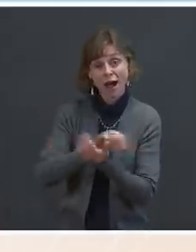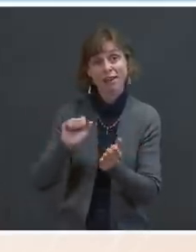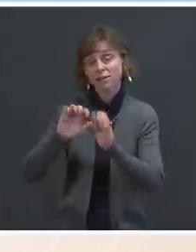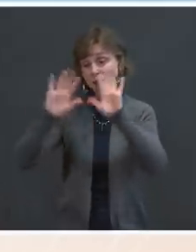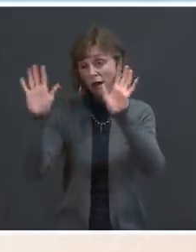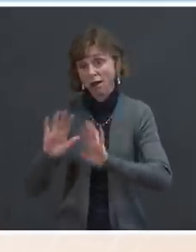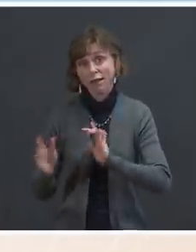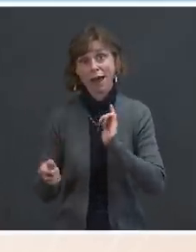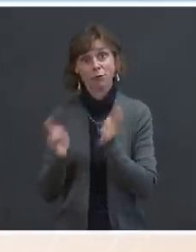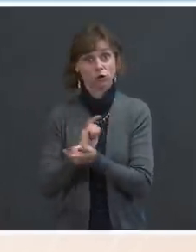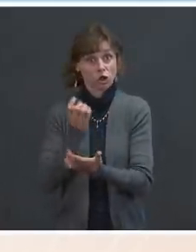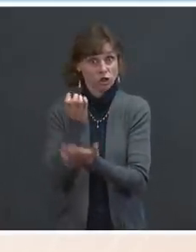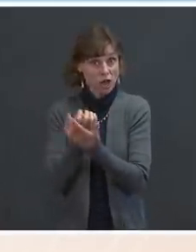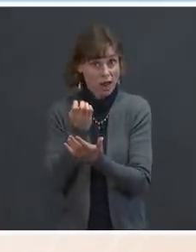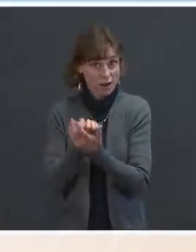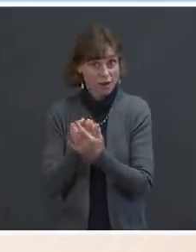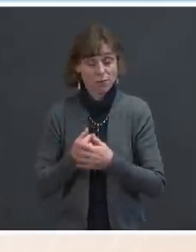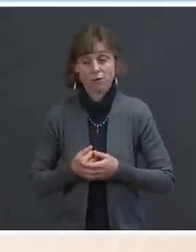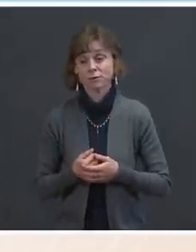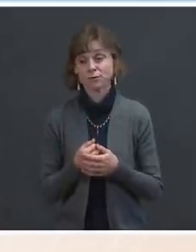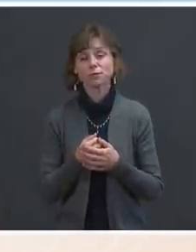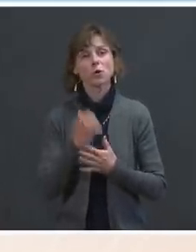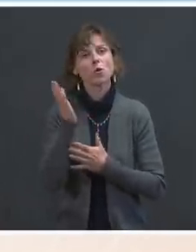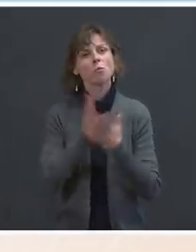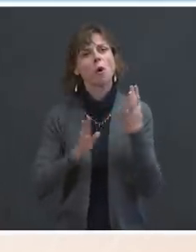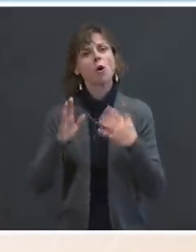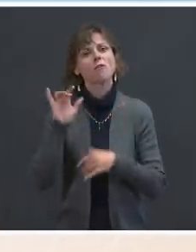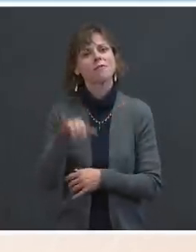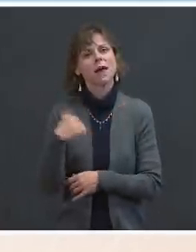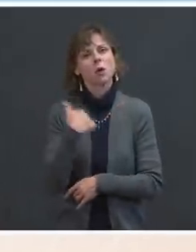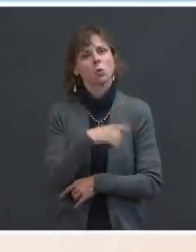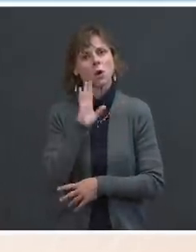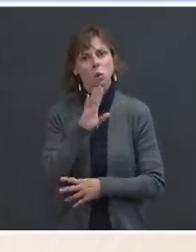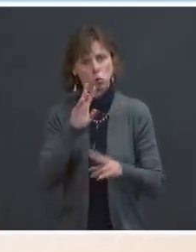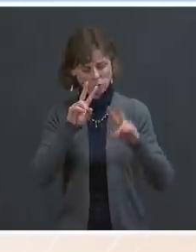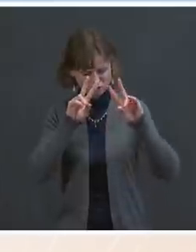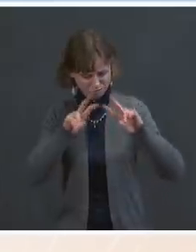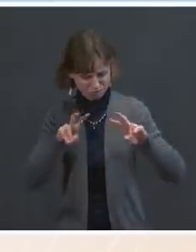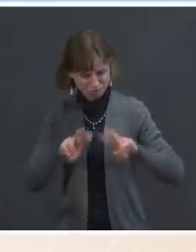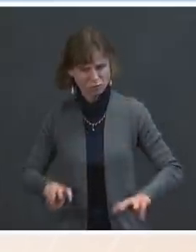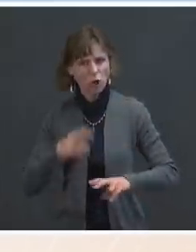As part of that plan, we will address the causes that compel individuals to migrate,